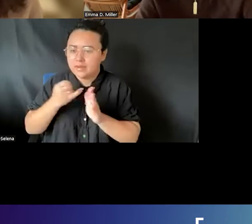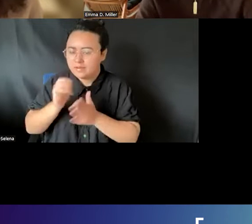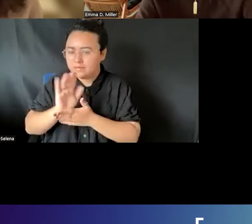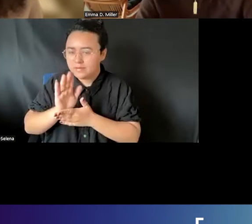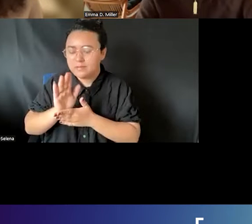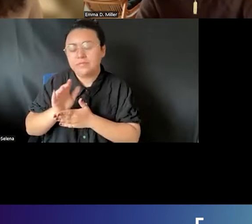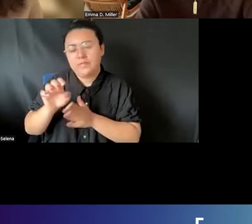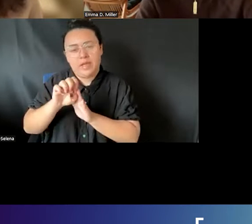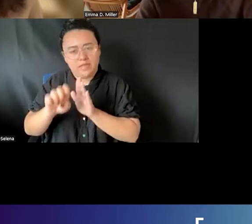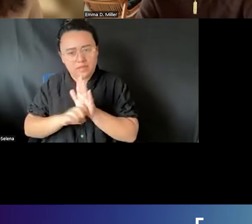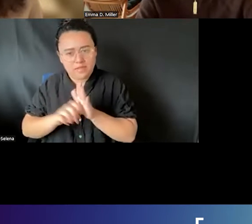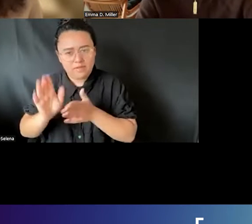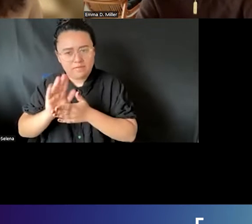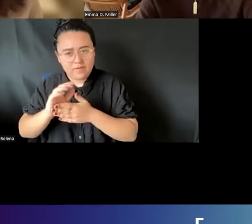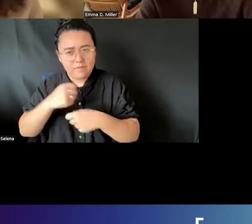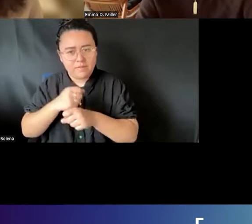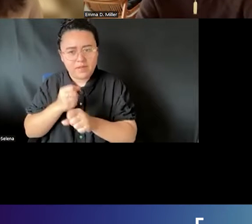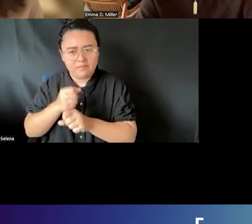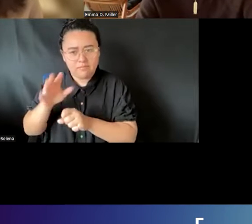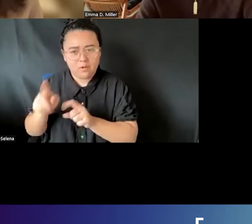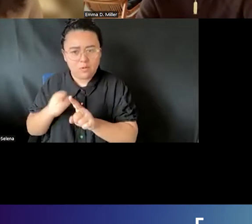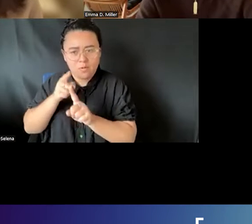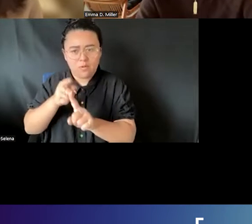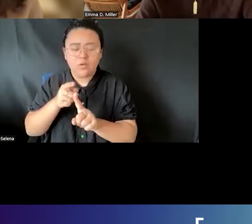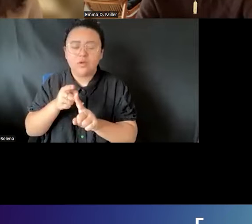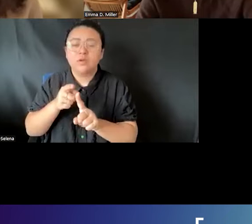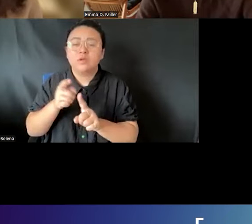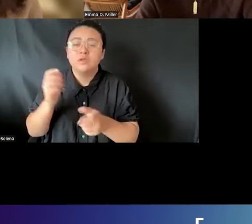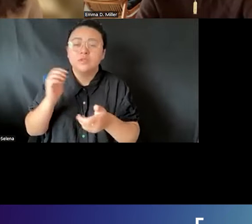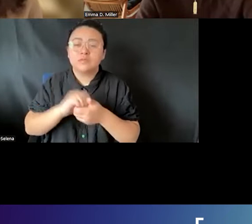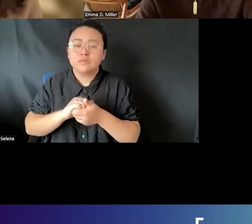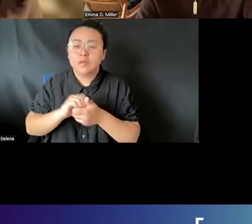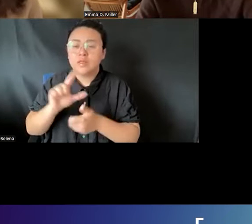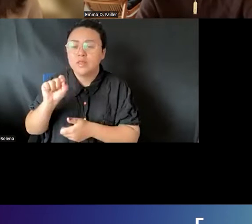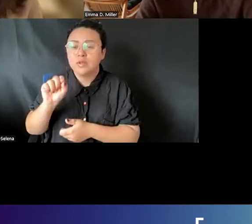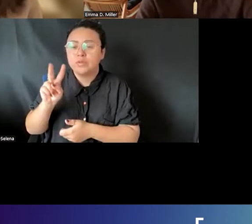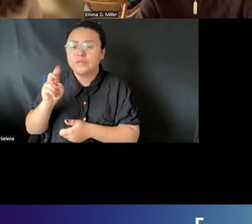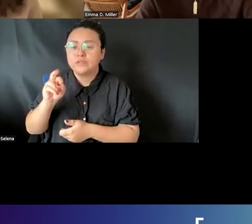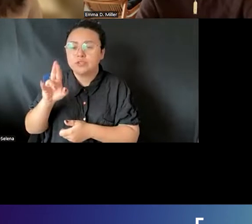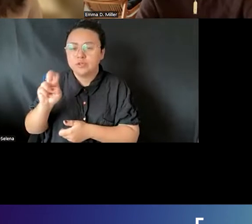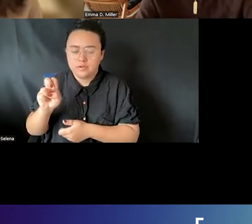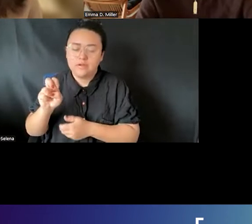Karin is a partner in Louverture Films. She's a co-founder and president of the distributor dGenerate Films.